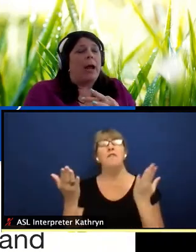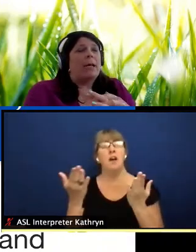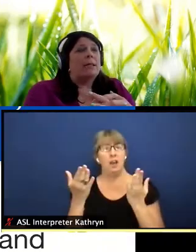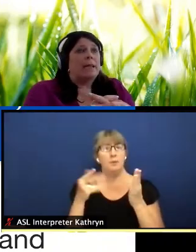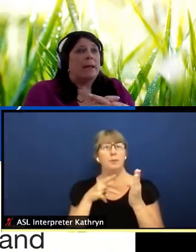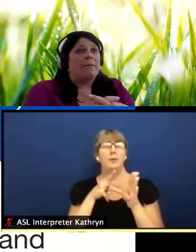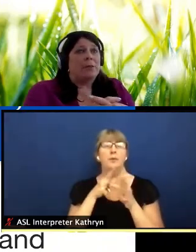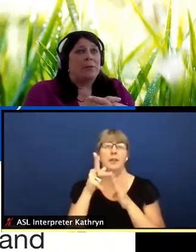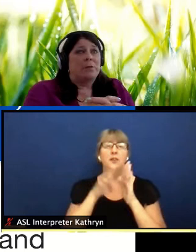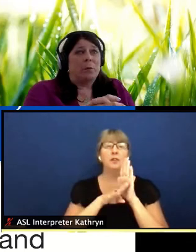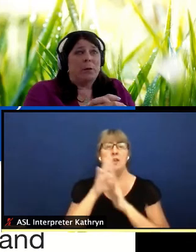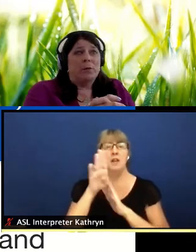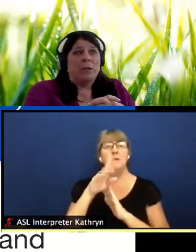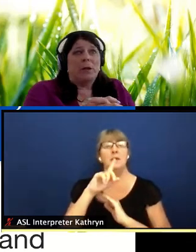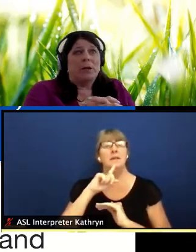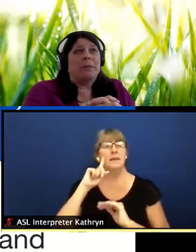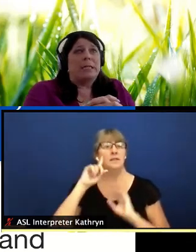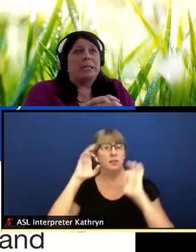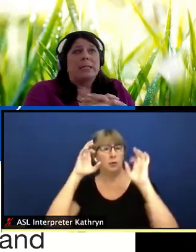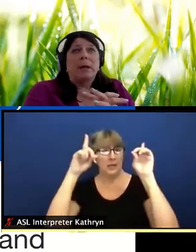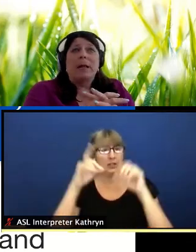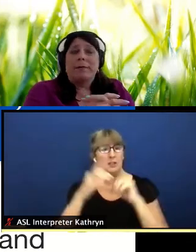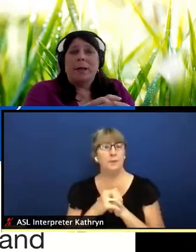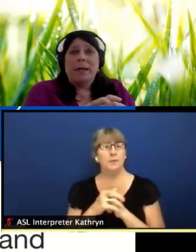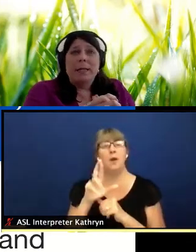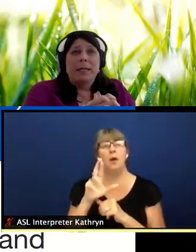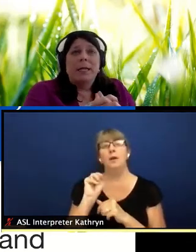I can say first and foremost that RMTC-D/HH is my lifeline.